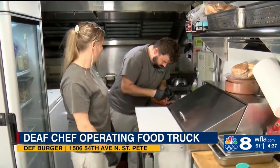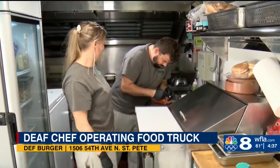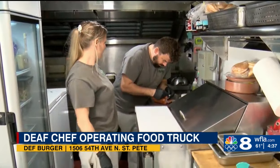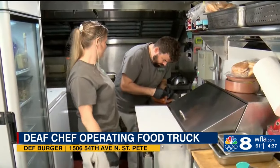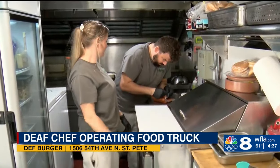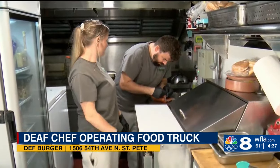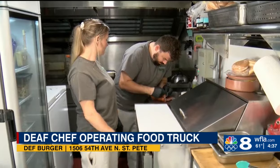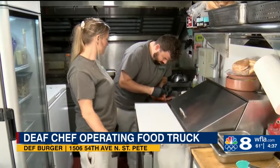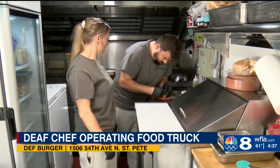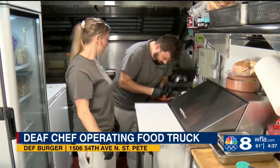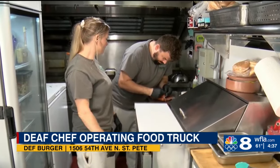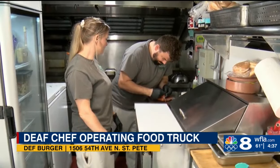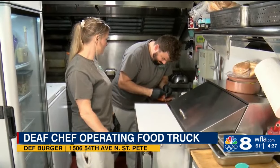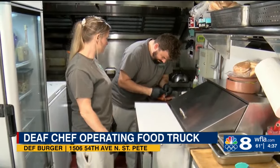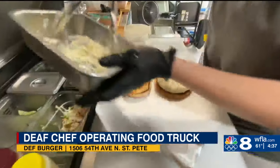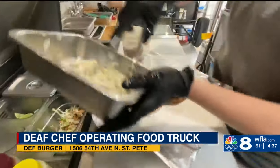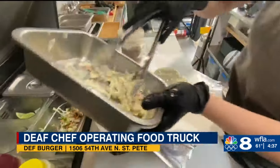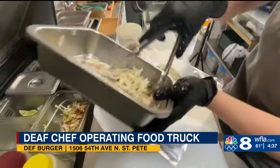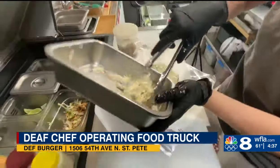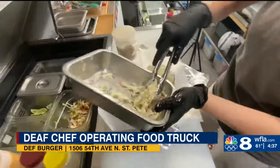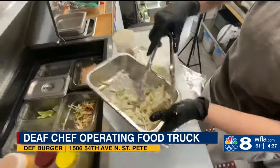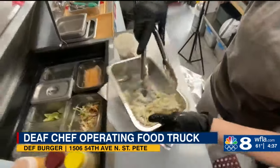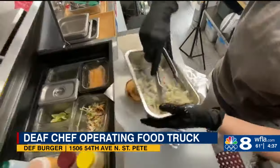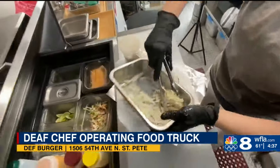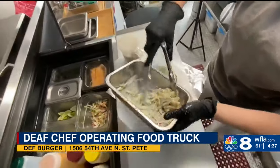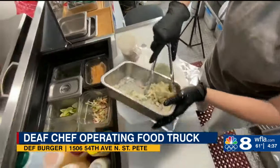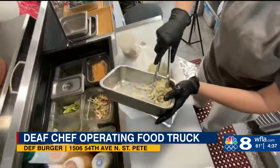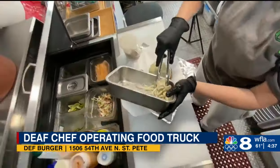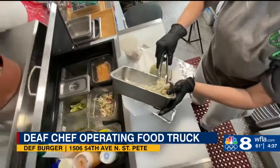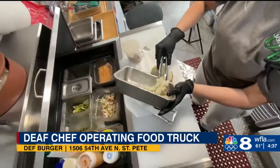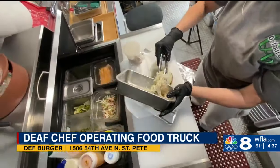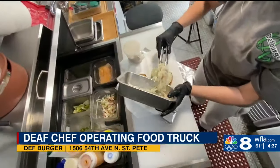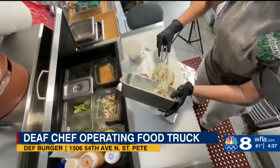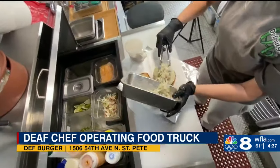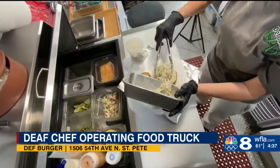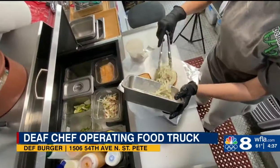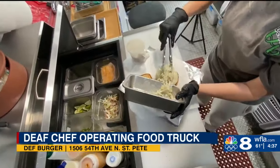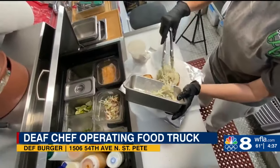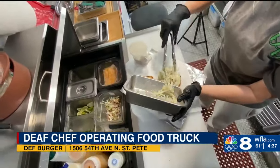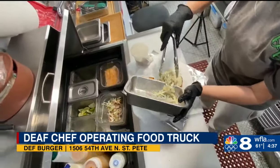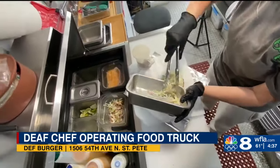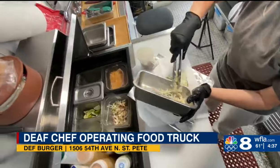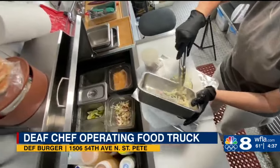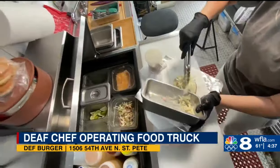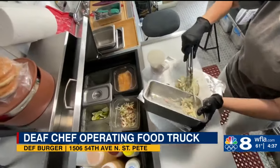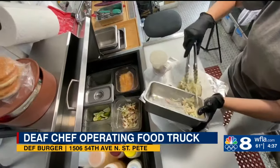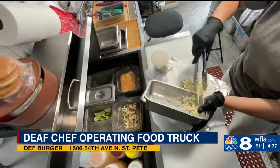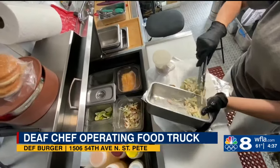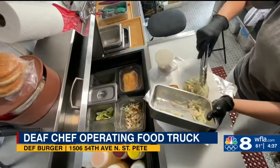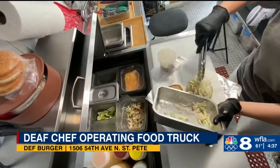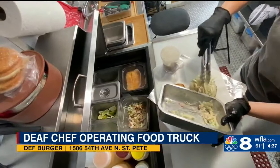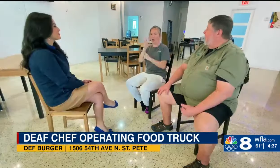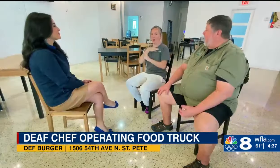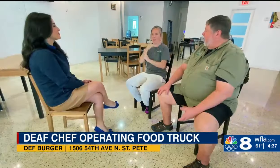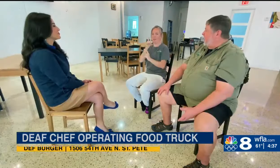WE HAVE THE FOOD TRUCK. I SAT DOWN WITH HER FATHER, BRIAN, WHO'S ALSO HER INTERPRETER. TO LEARN MORE ABOUT THE LOCAL FOOD TRUCK. SHE